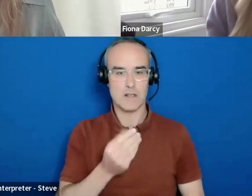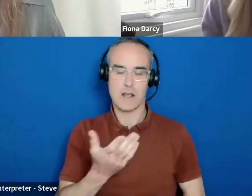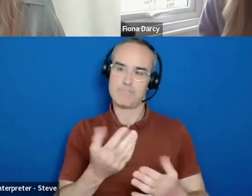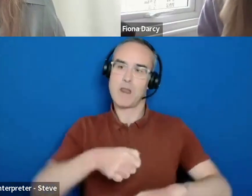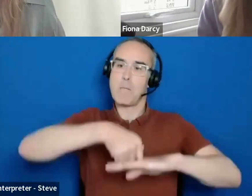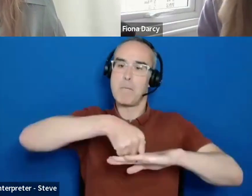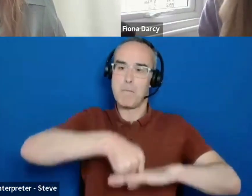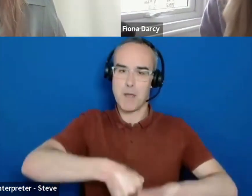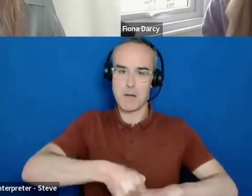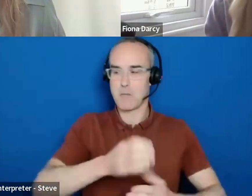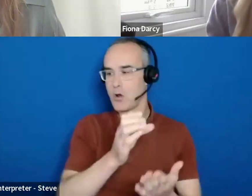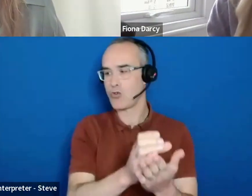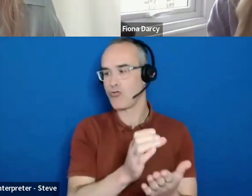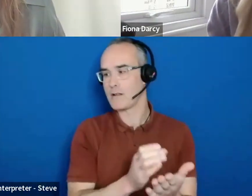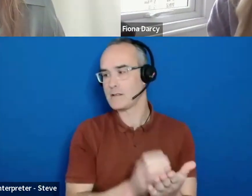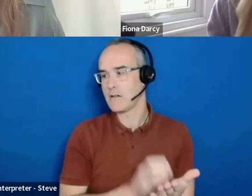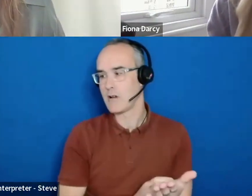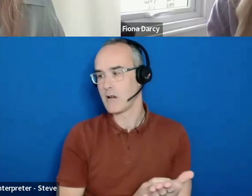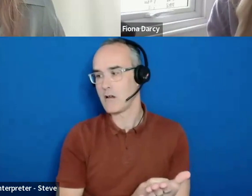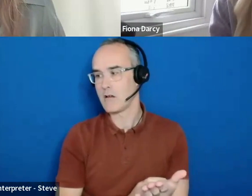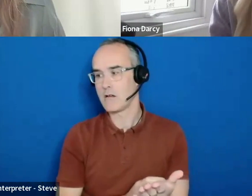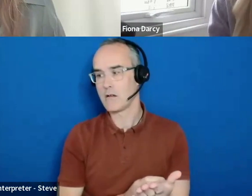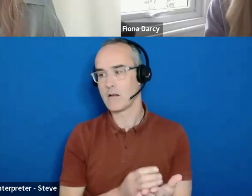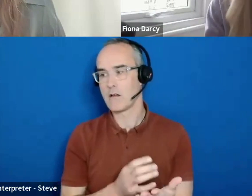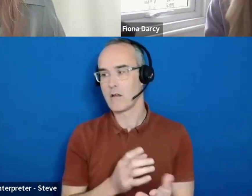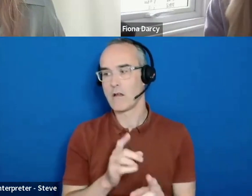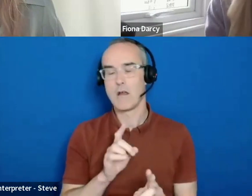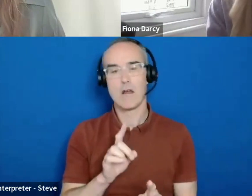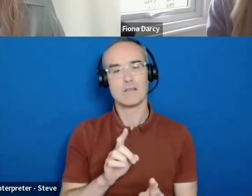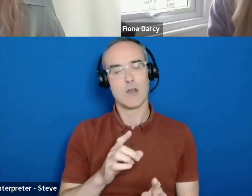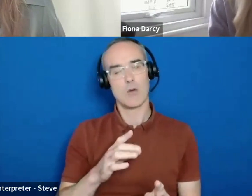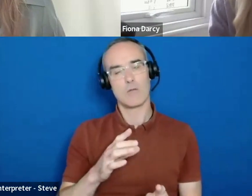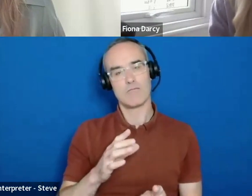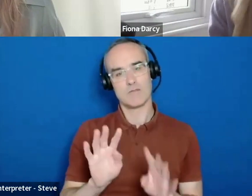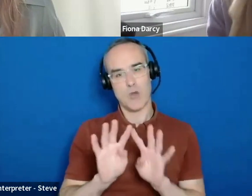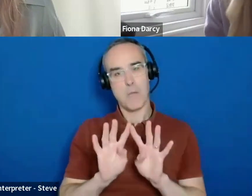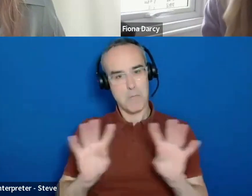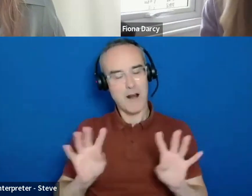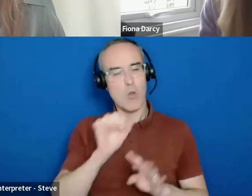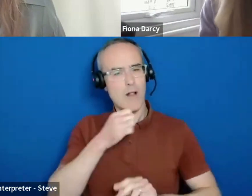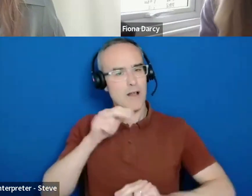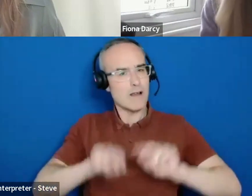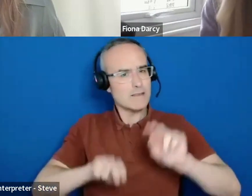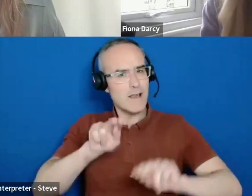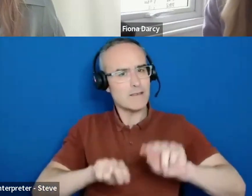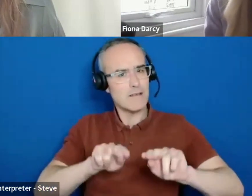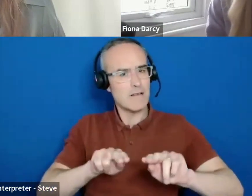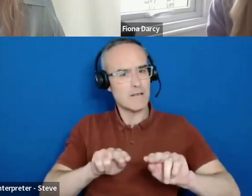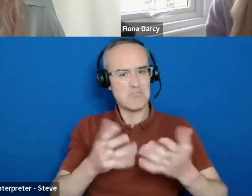So what that means as well is that the panel will really be assessing, well, what is the essential criteria of the role?